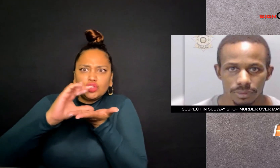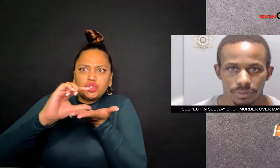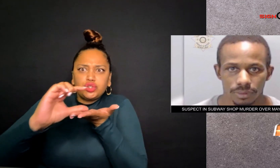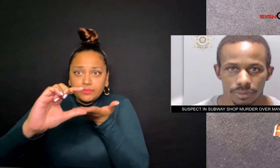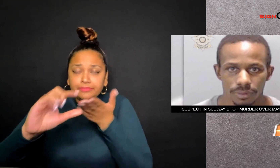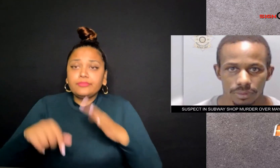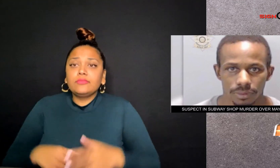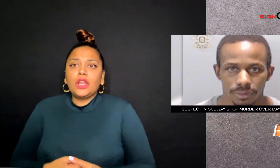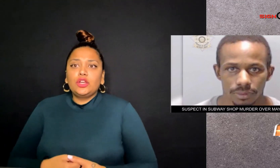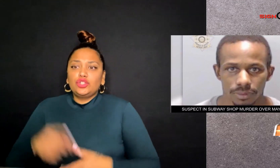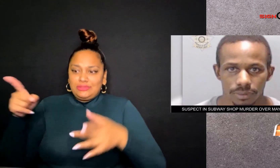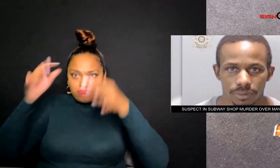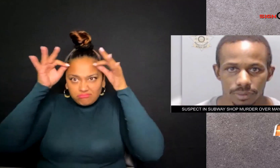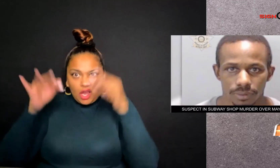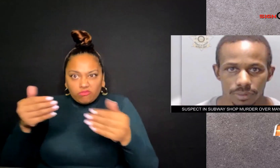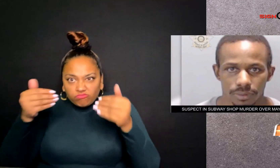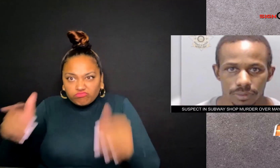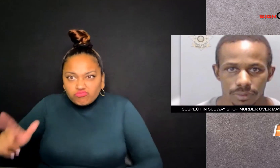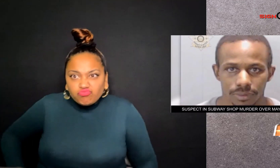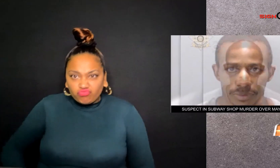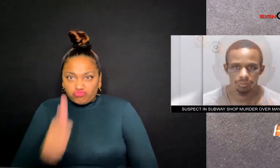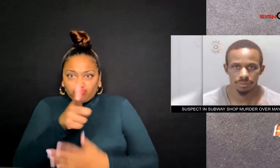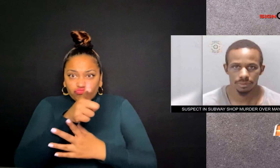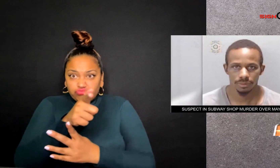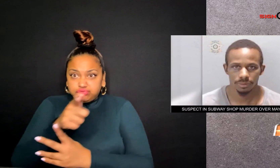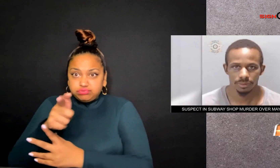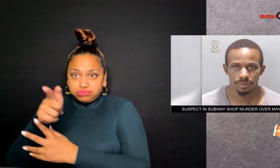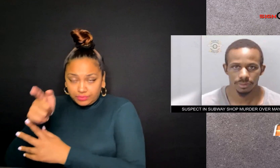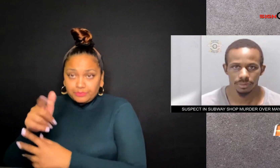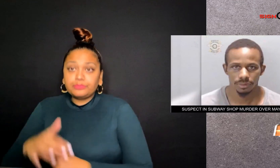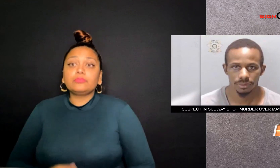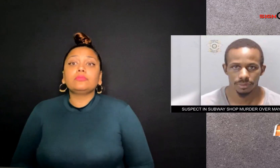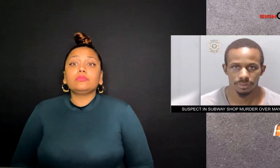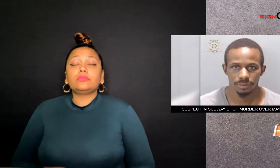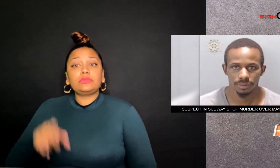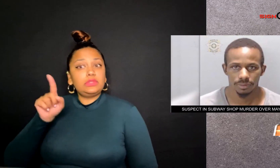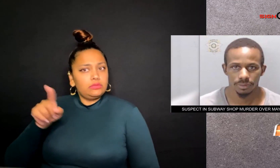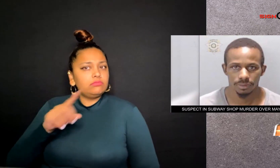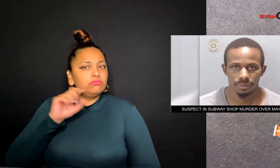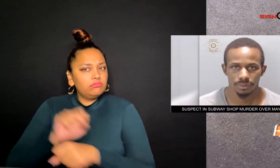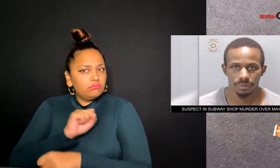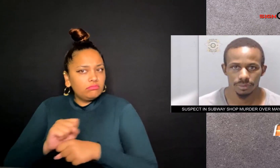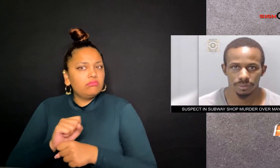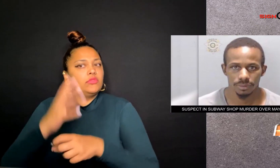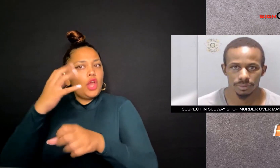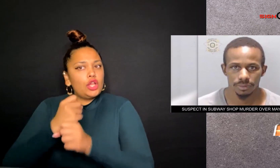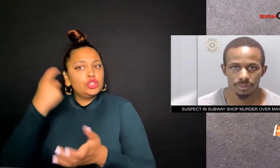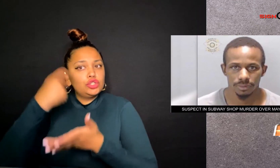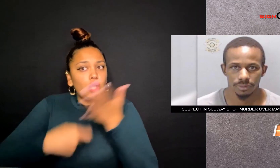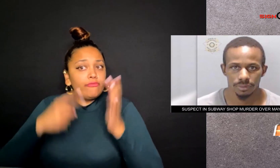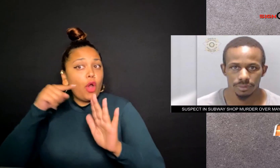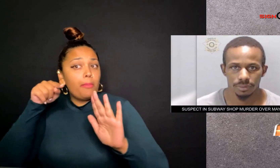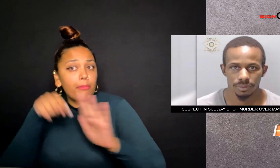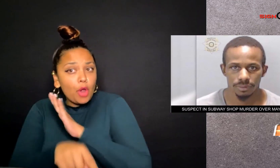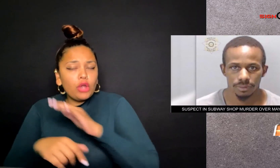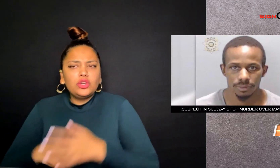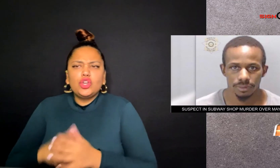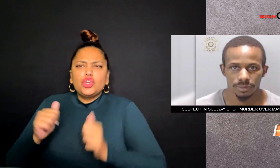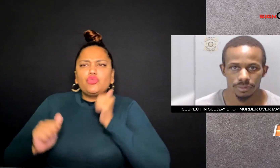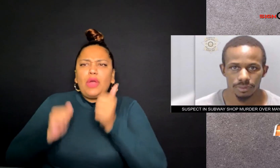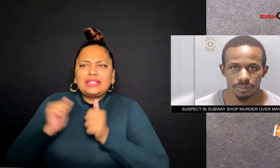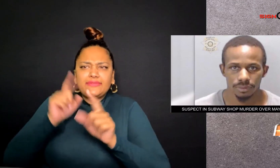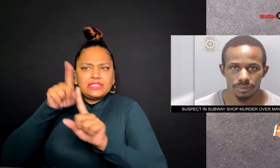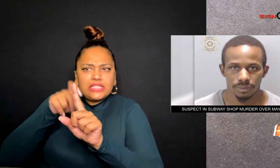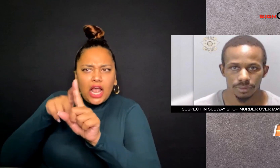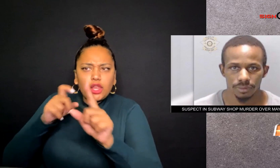was being put on his sandwich he pulled a gun and started shooting he is charged with